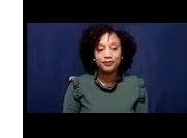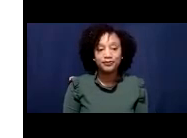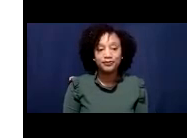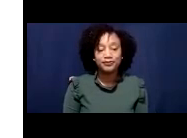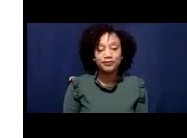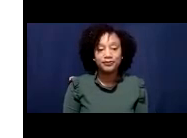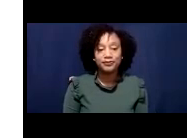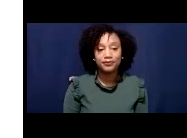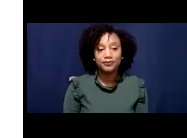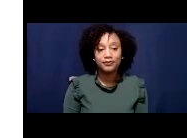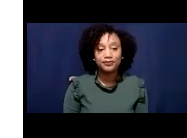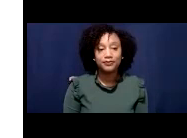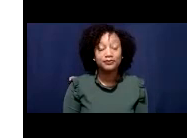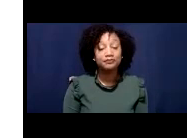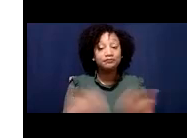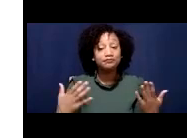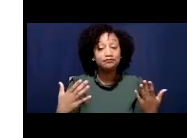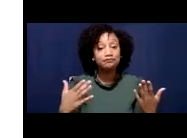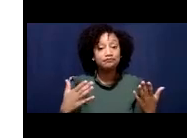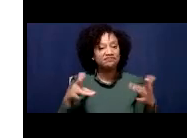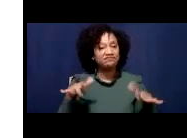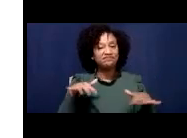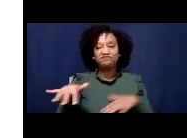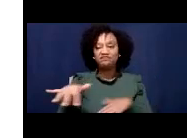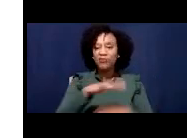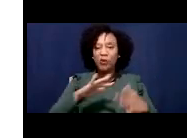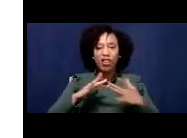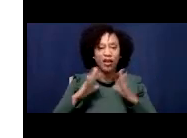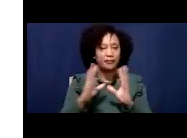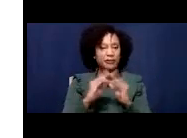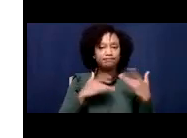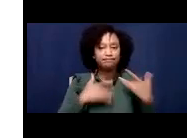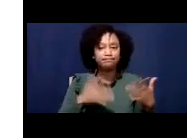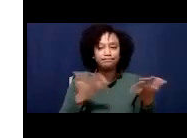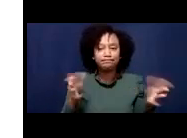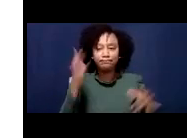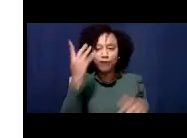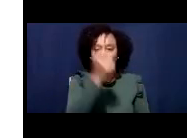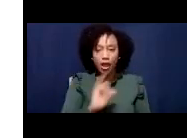Let's talk about some norms for this virtual meeting. As we go through the presentation,